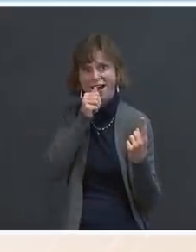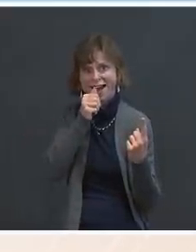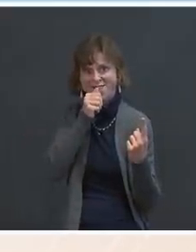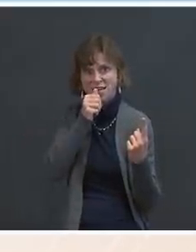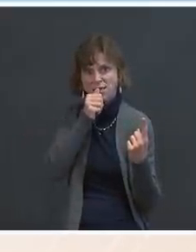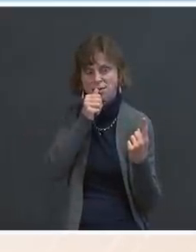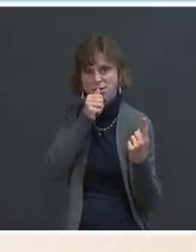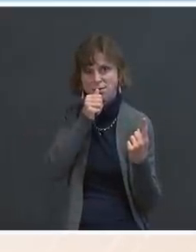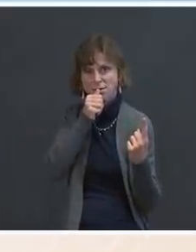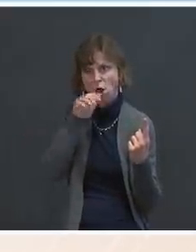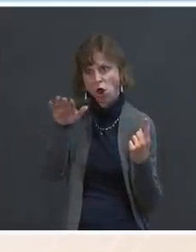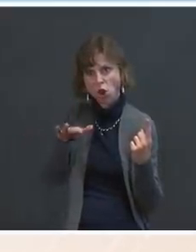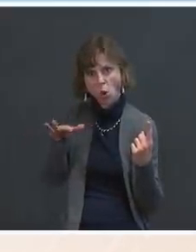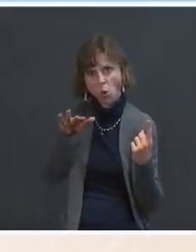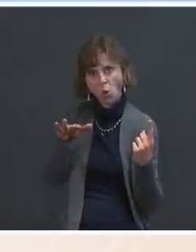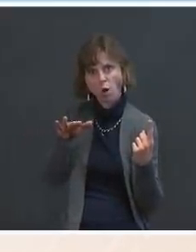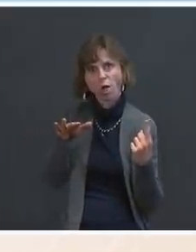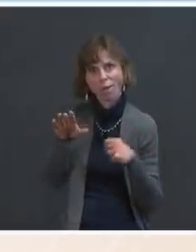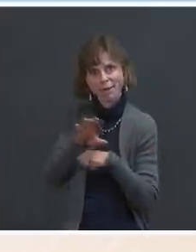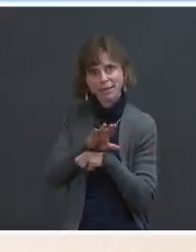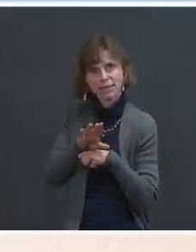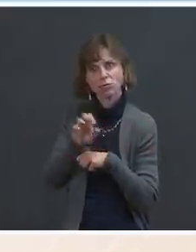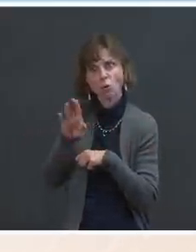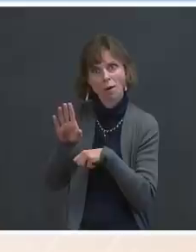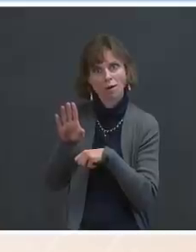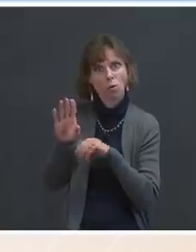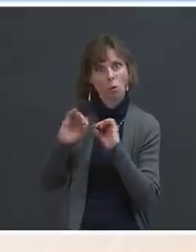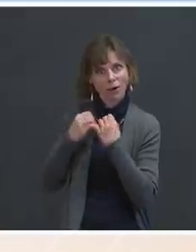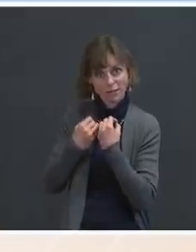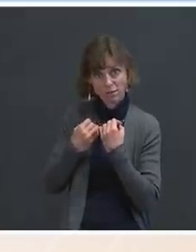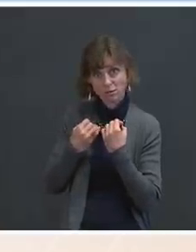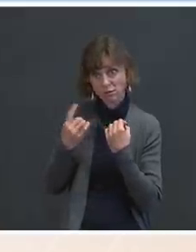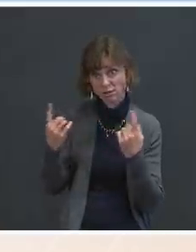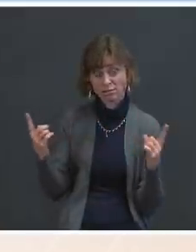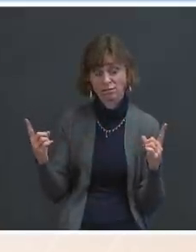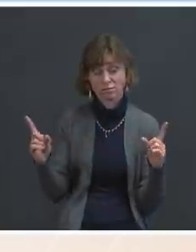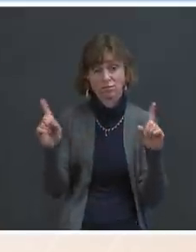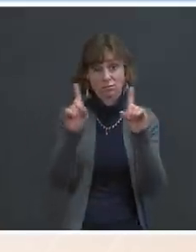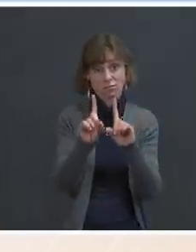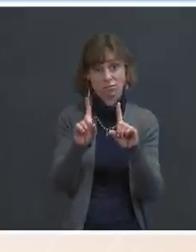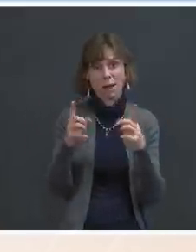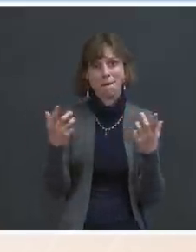local chambers of commerce, or business organizations to either match us or exceed us.